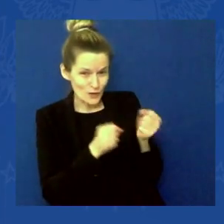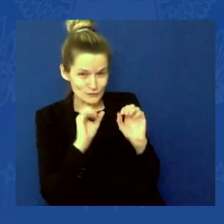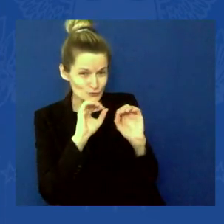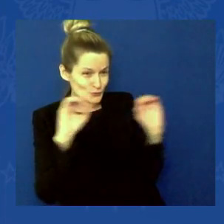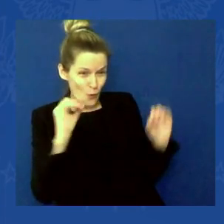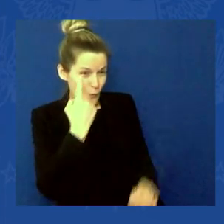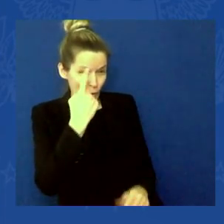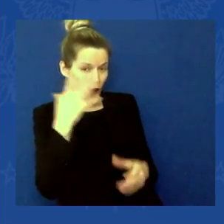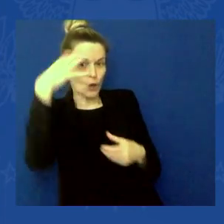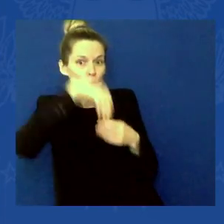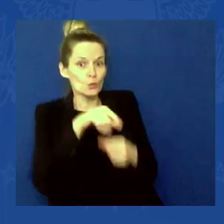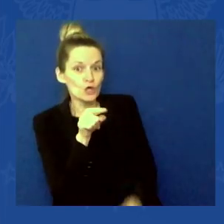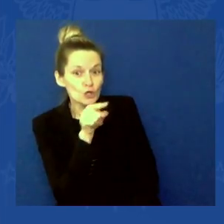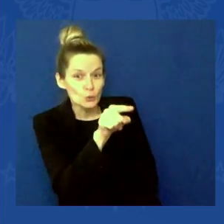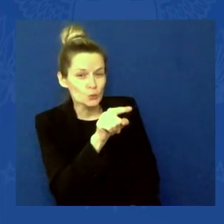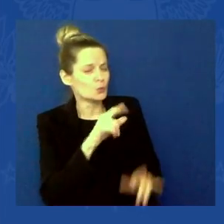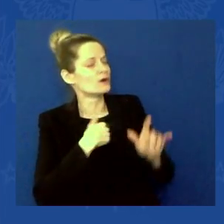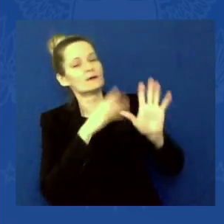Look, the Taliban has a --